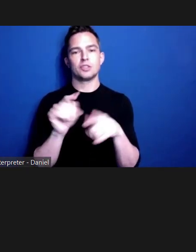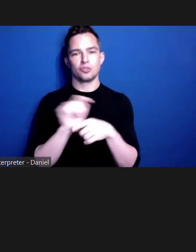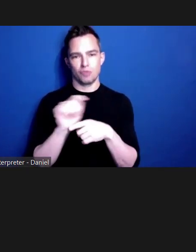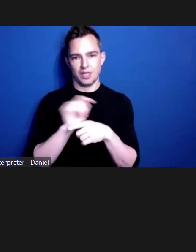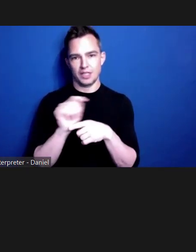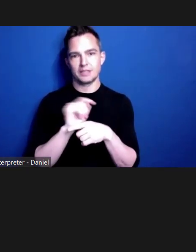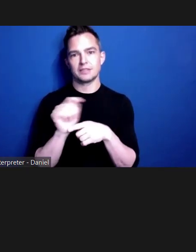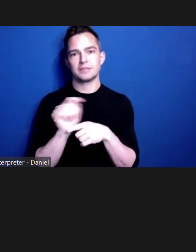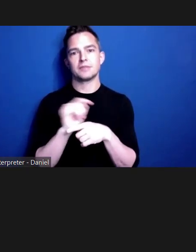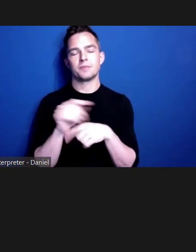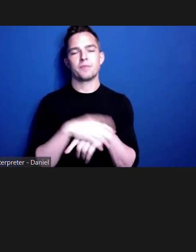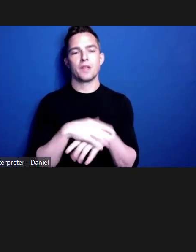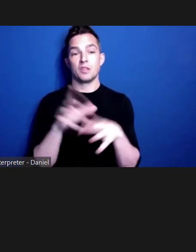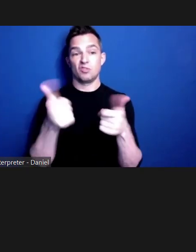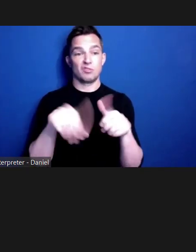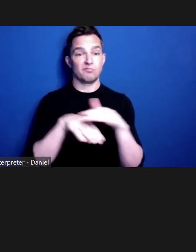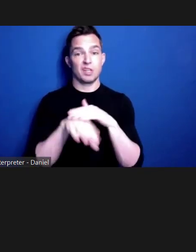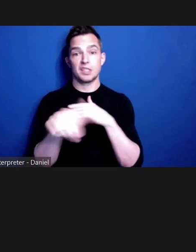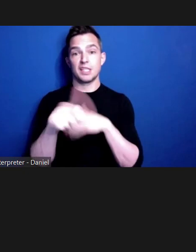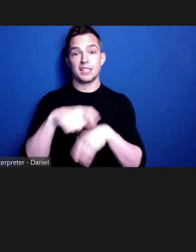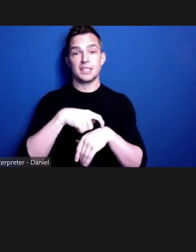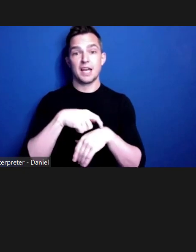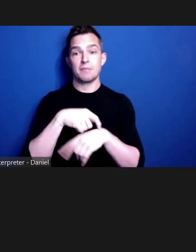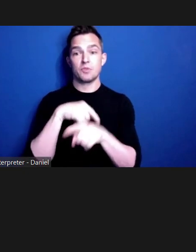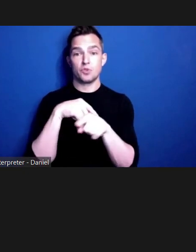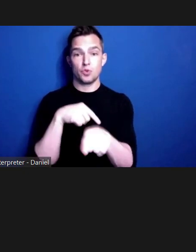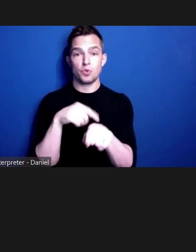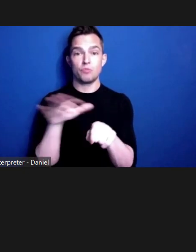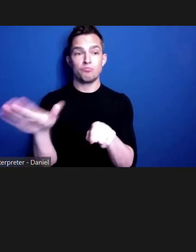We know many of you are needing to know how to get training for